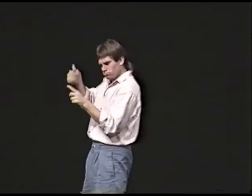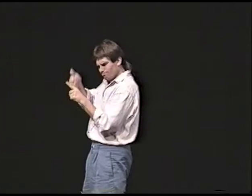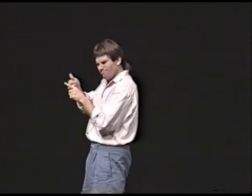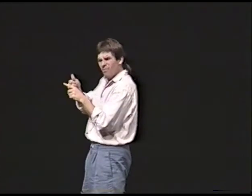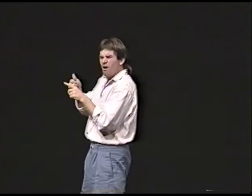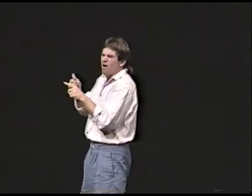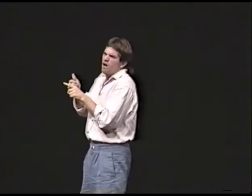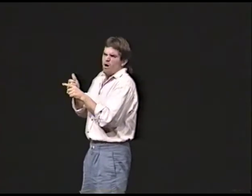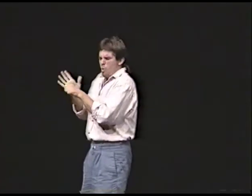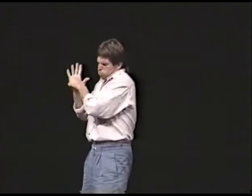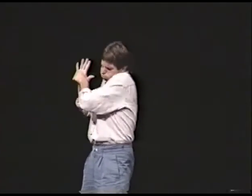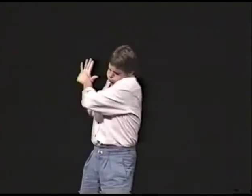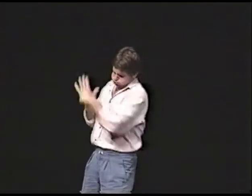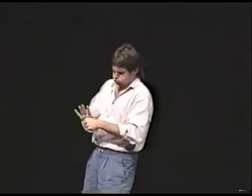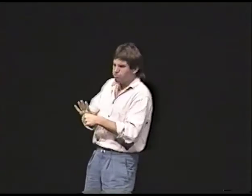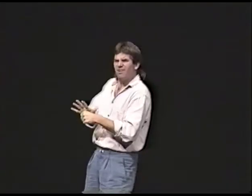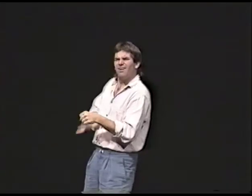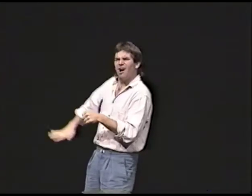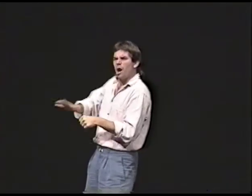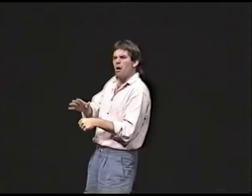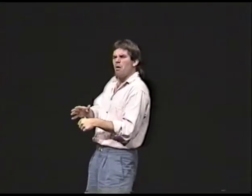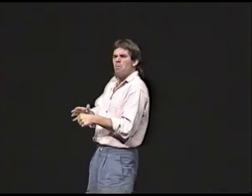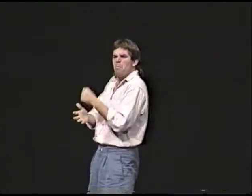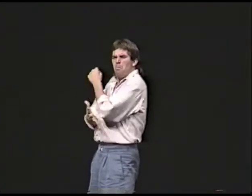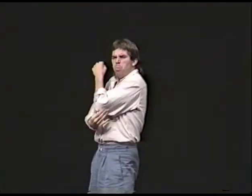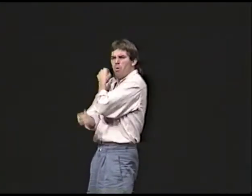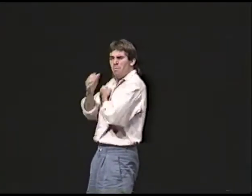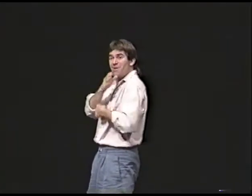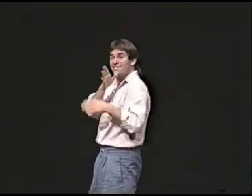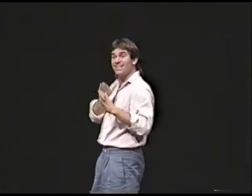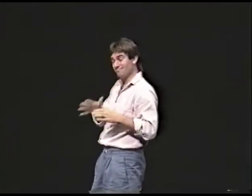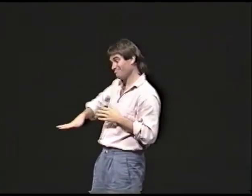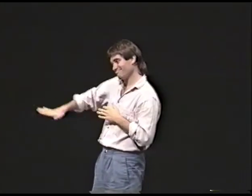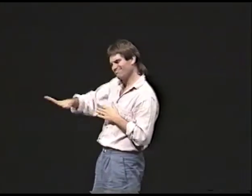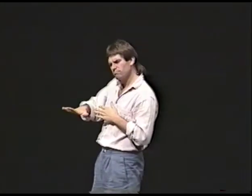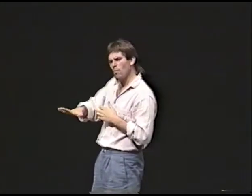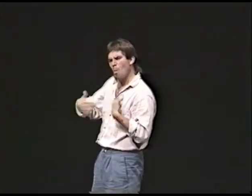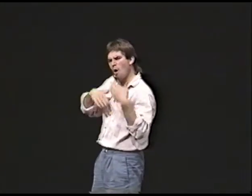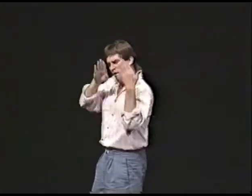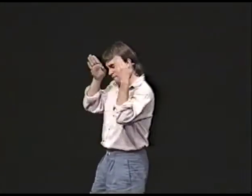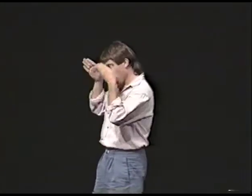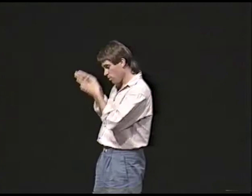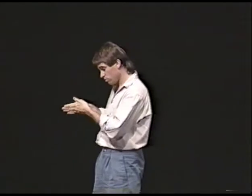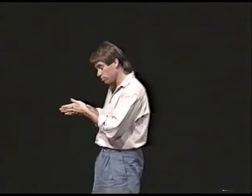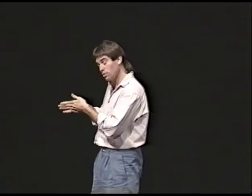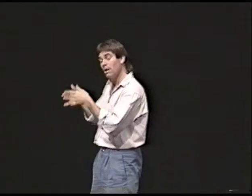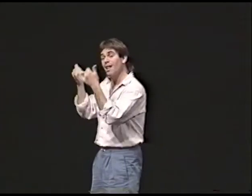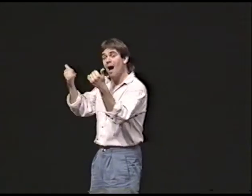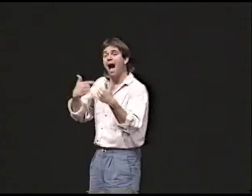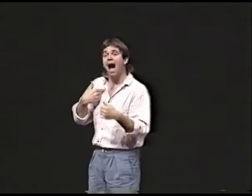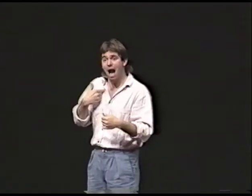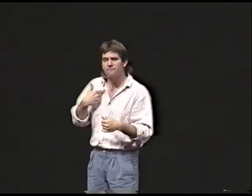And now, I'd like to focus your attention on Central America where the oppression of the poor peasants